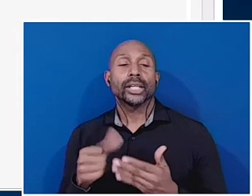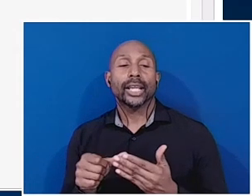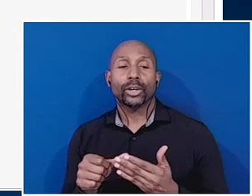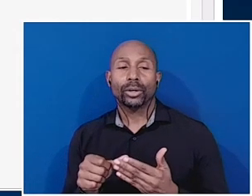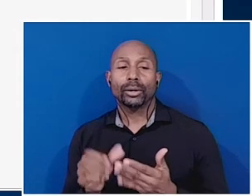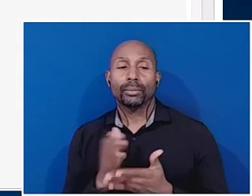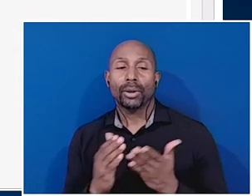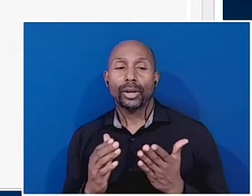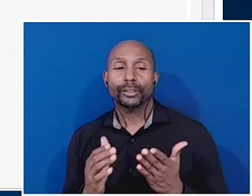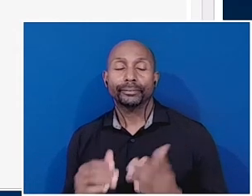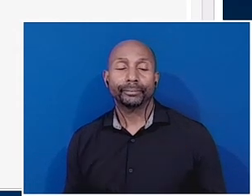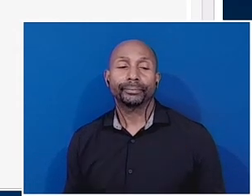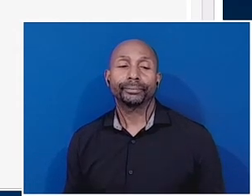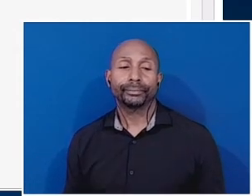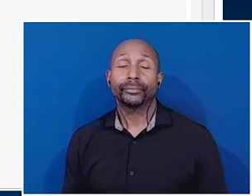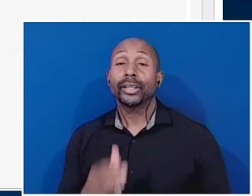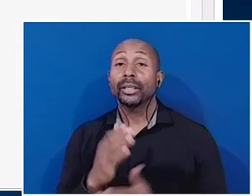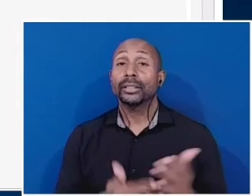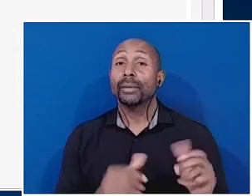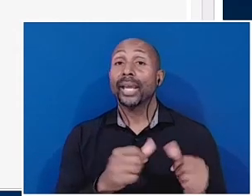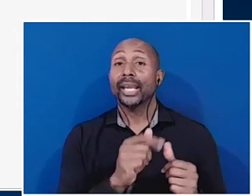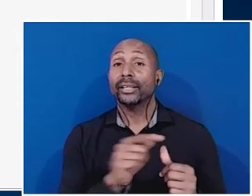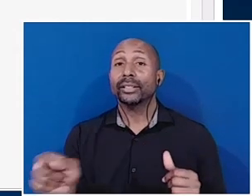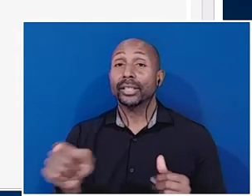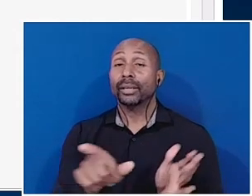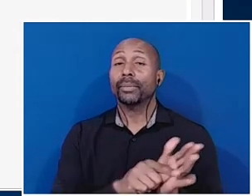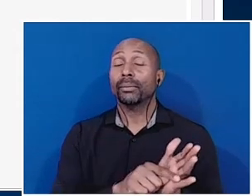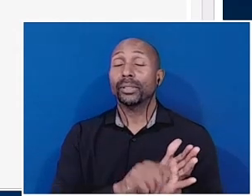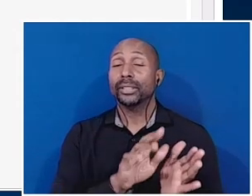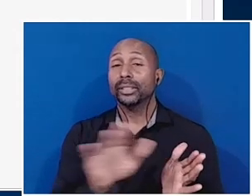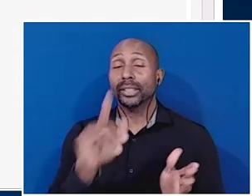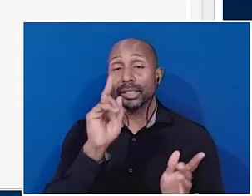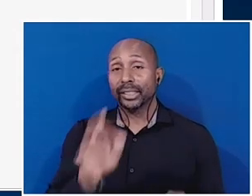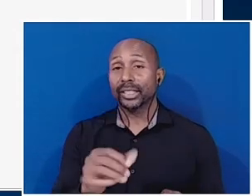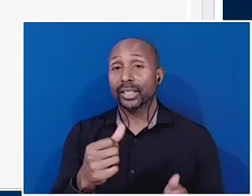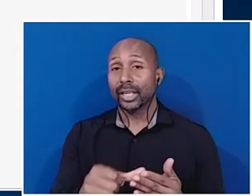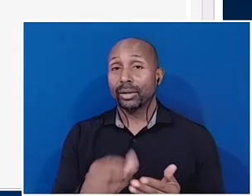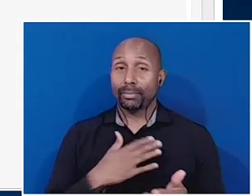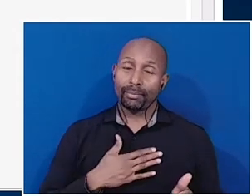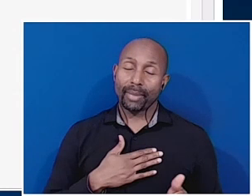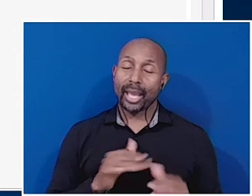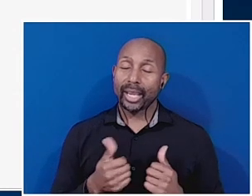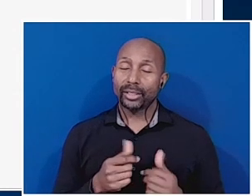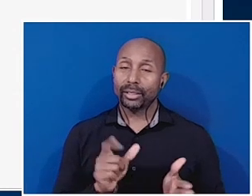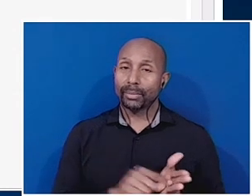Some agencies publish the decision letter, my agency does, but some agencies provide